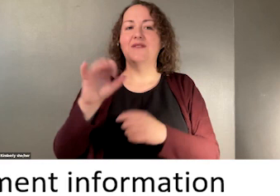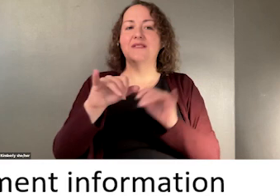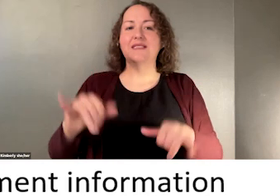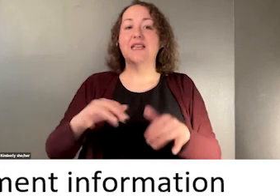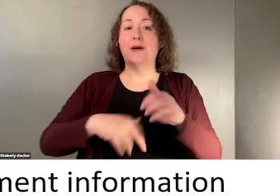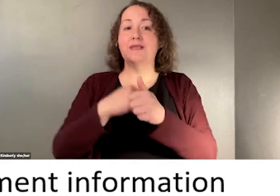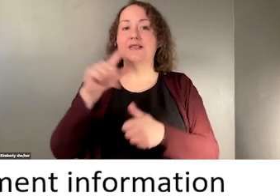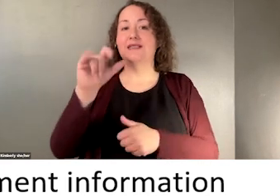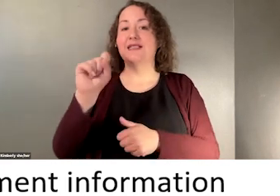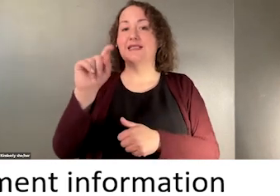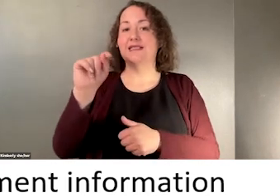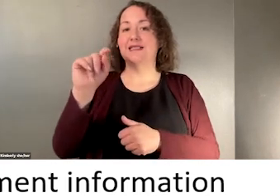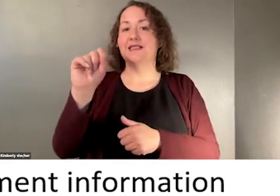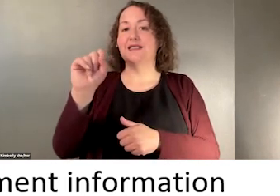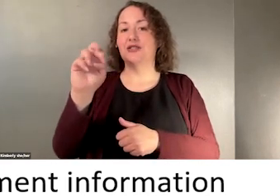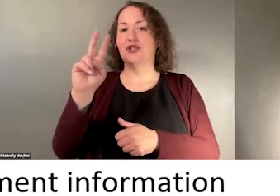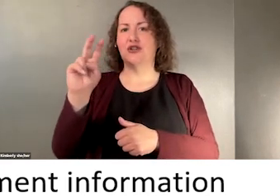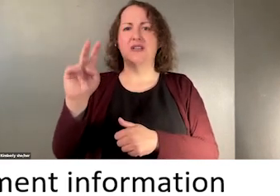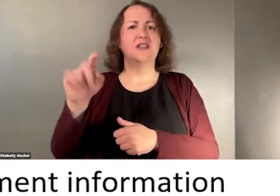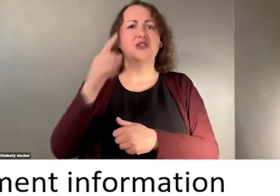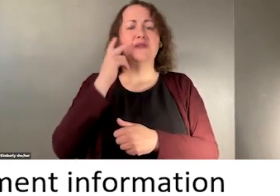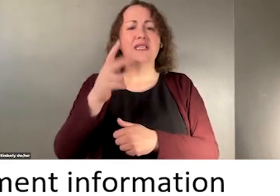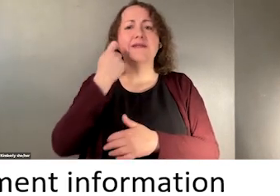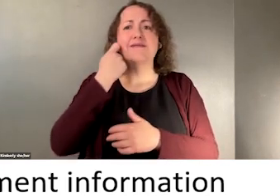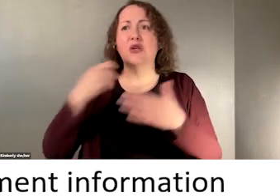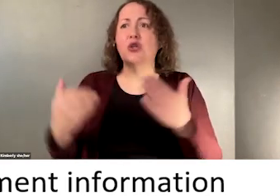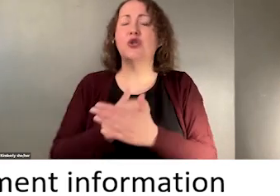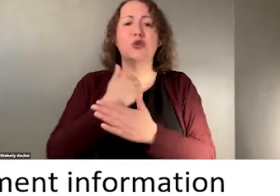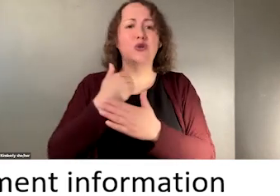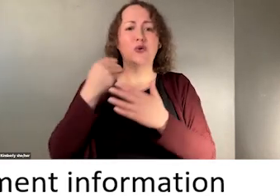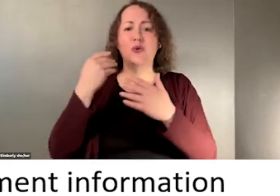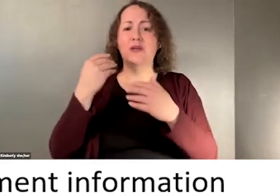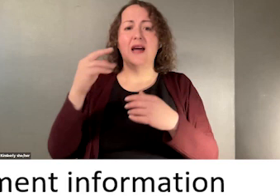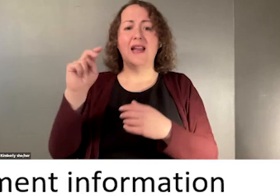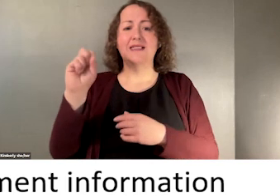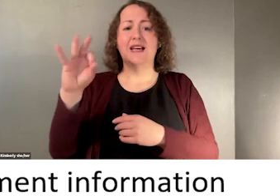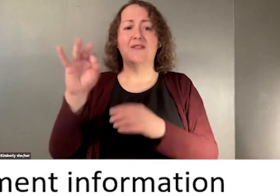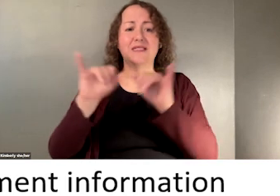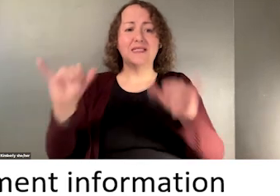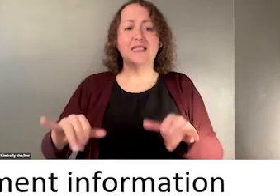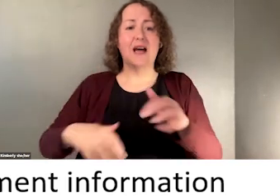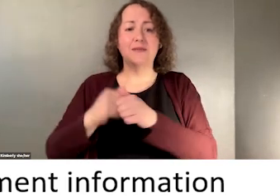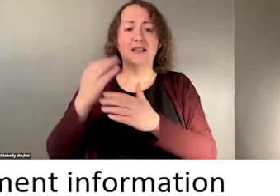This is how you can receive the latest Research.gov system enhancement information and FastLane decommissioning news.